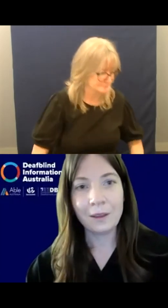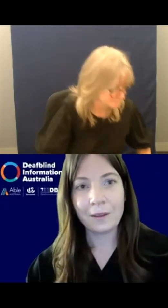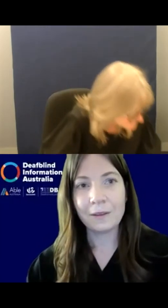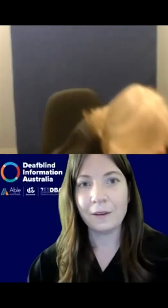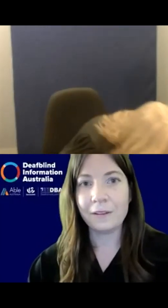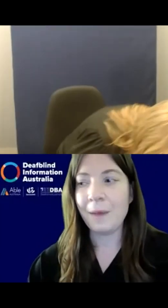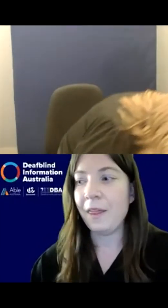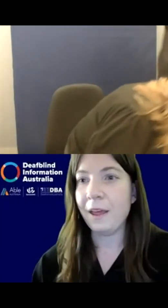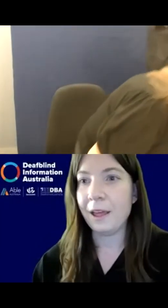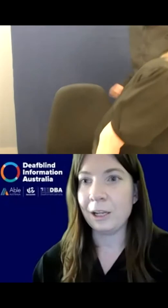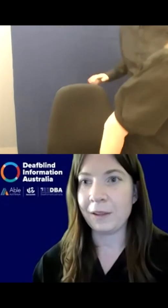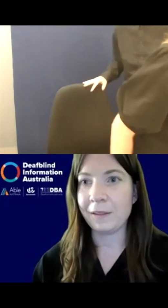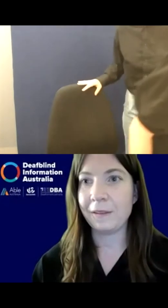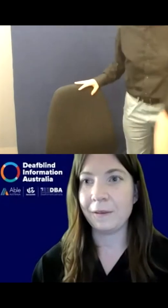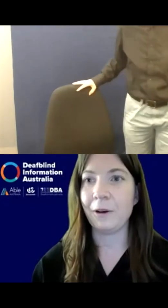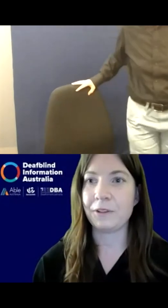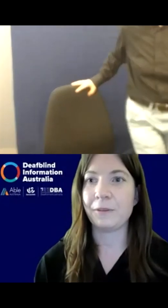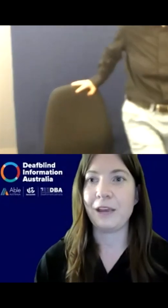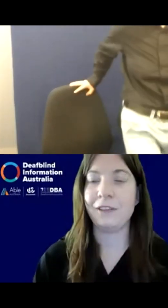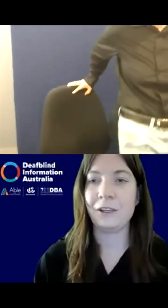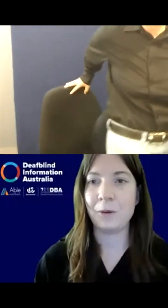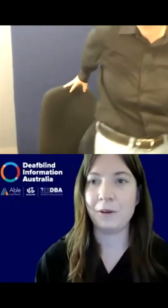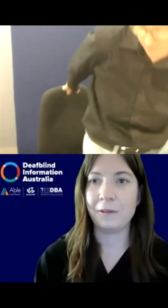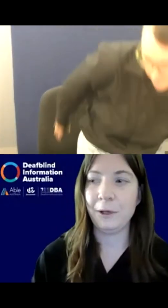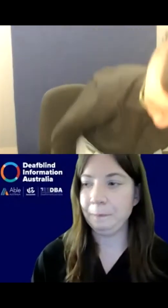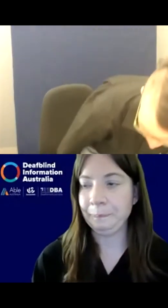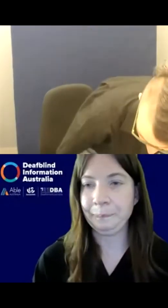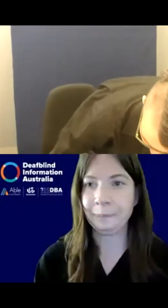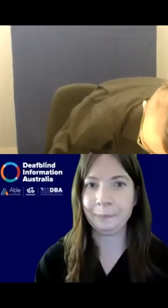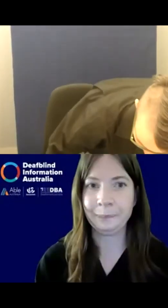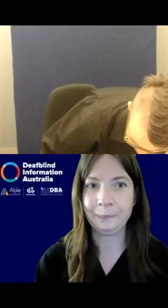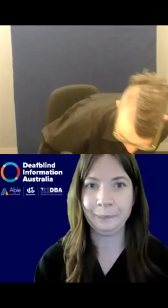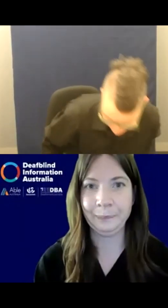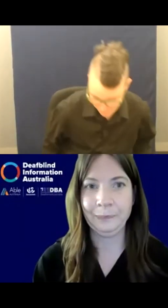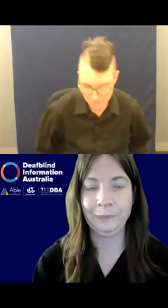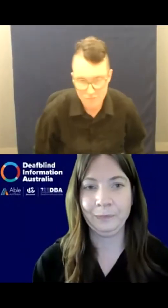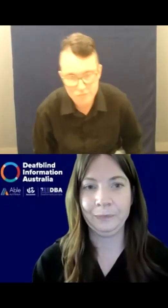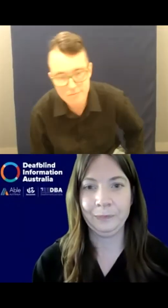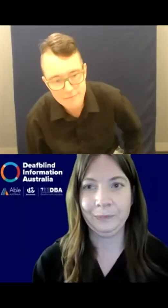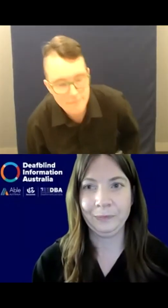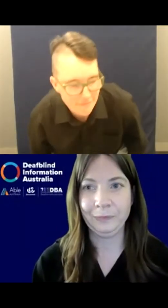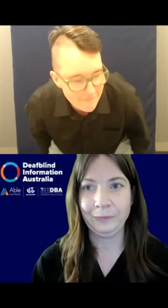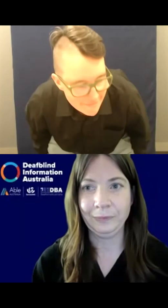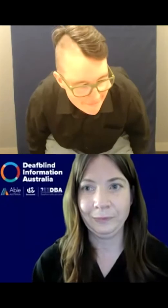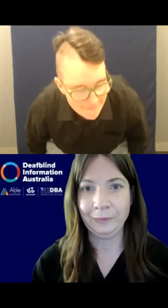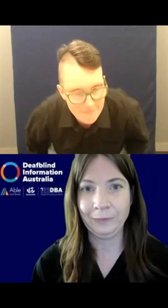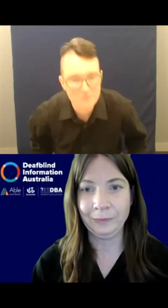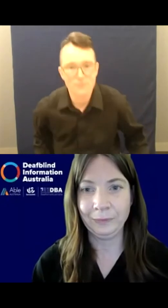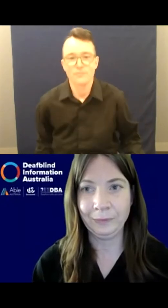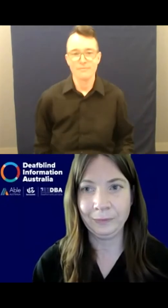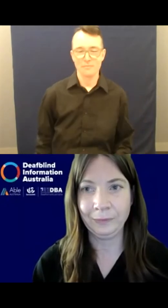So some other elements. I'll just wait for the interpreter swap.